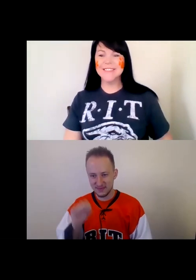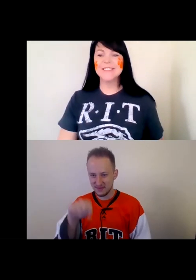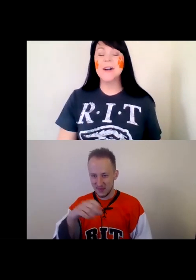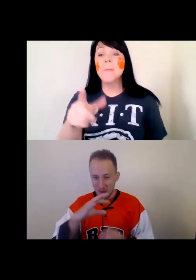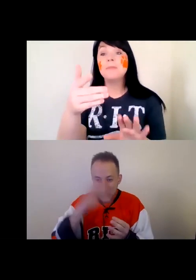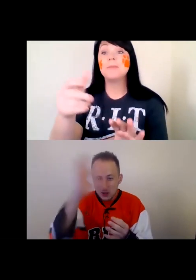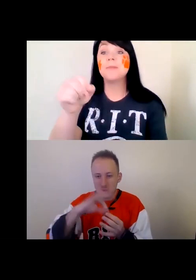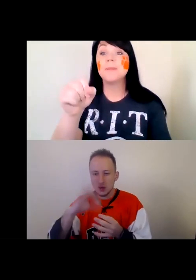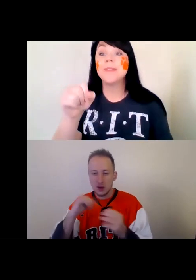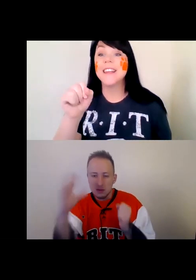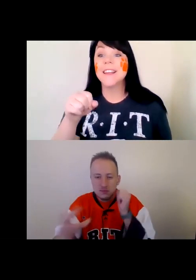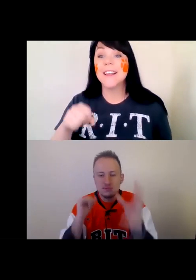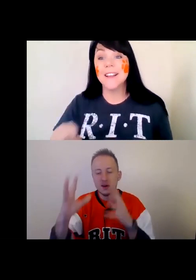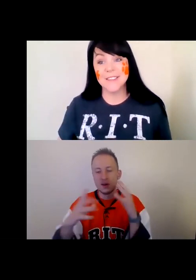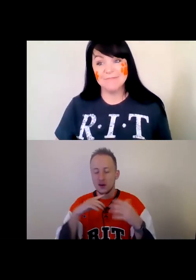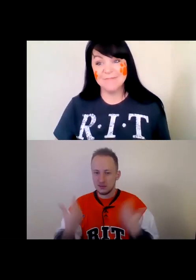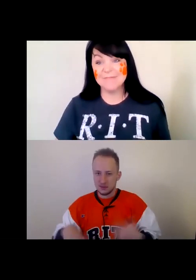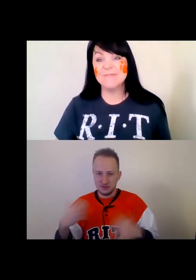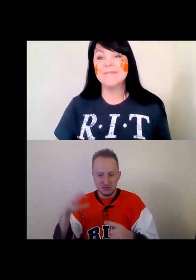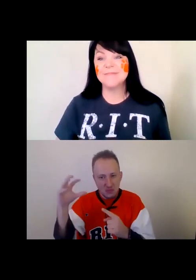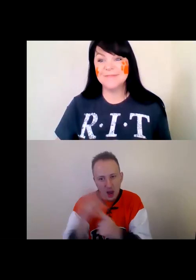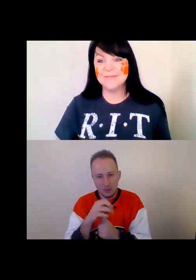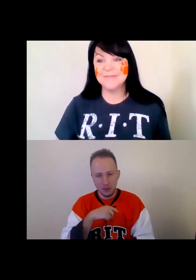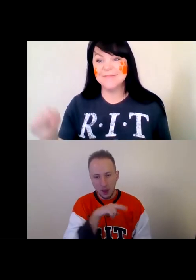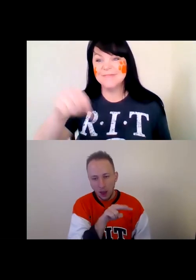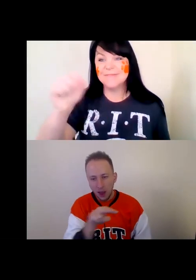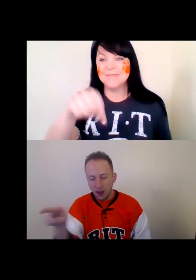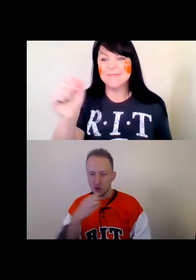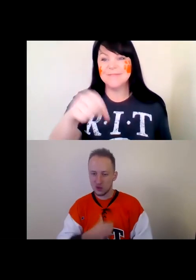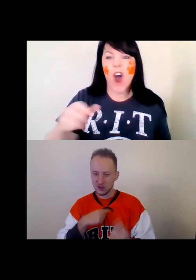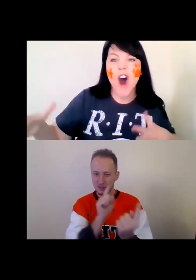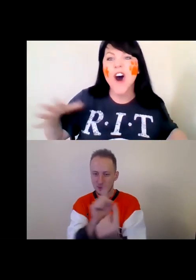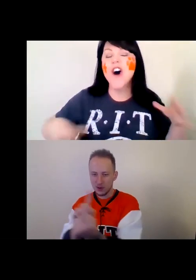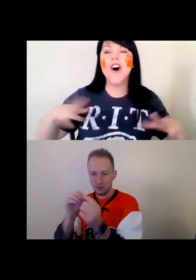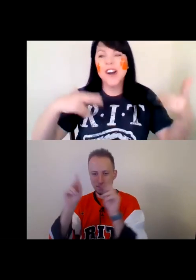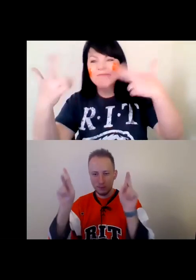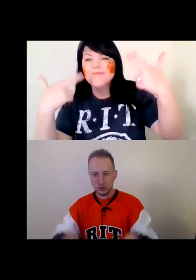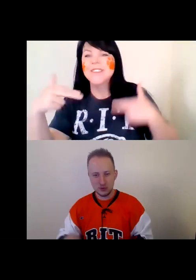Matt: Yeah, I loved seeing all that spirit. Wow. I wish I can meet all those people. Michelle: great costumes and face paint.